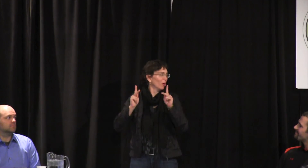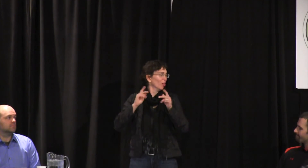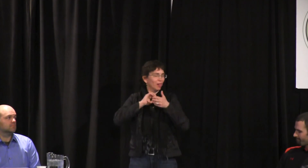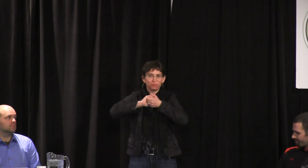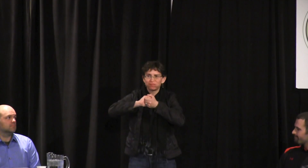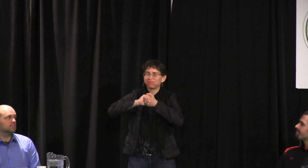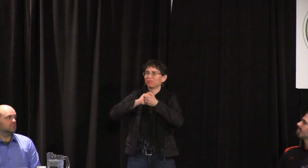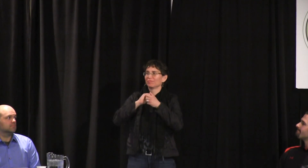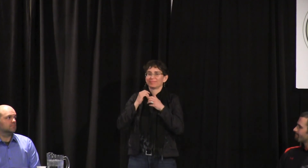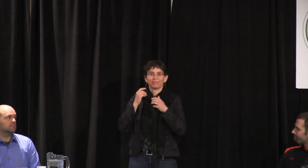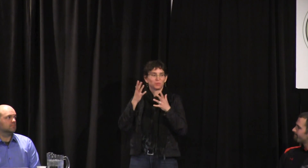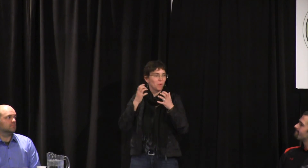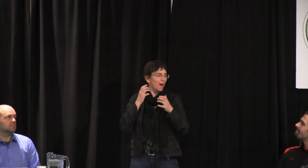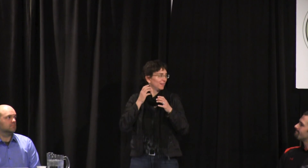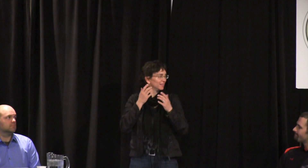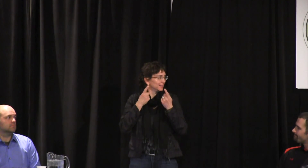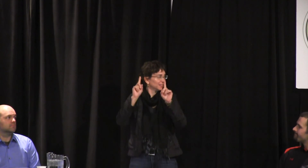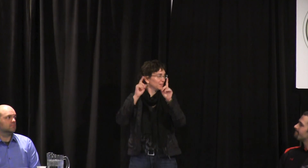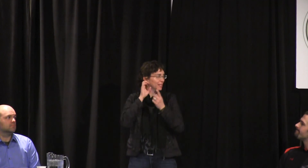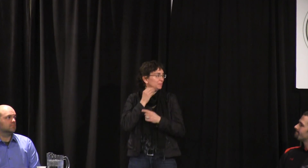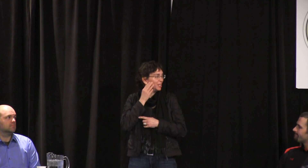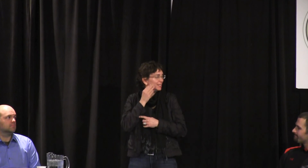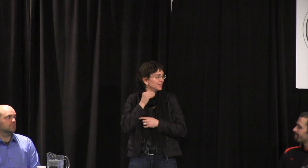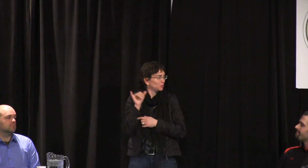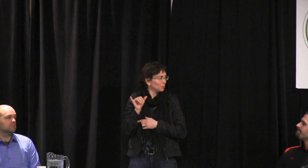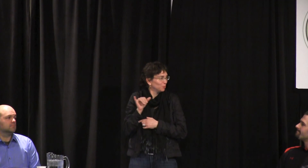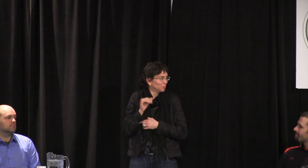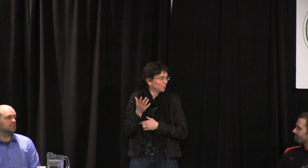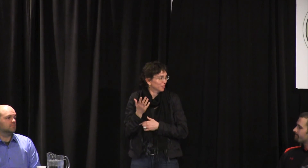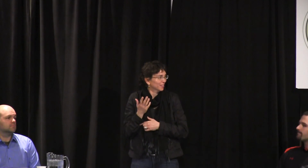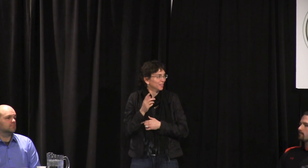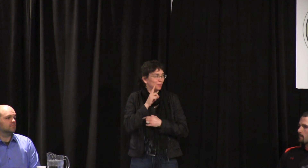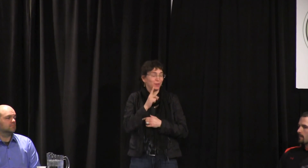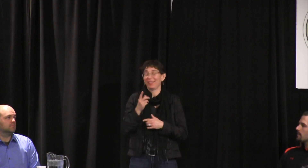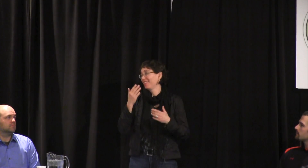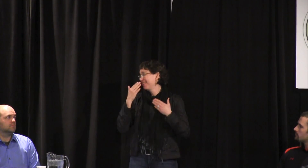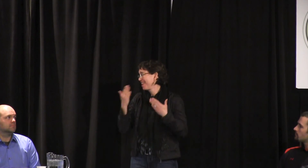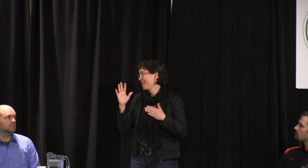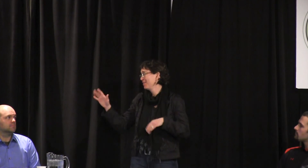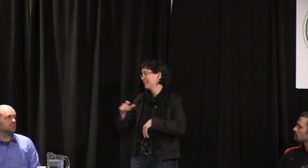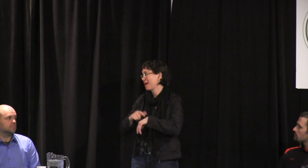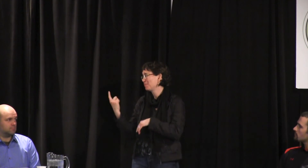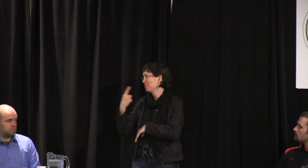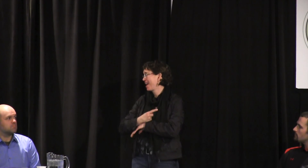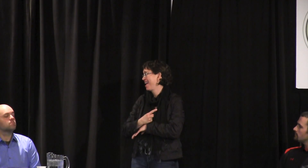that, you know, it's important to have a good attitude, willing to work with people, make those accommodations,